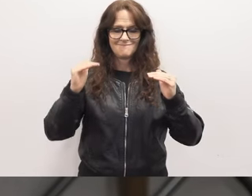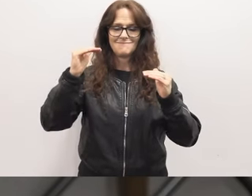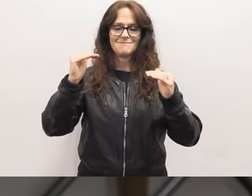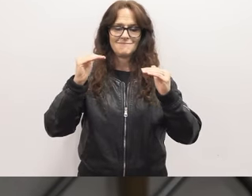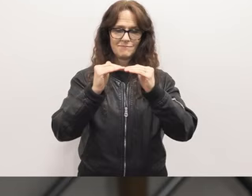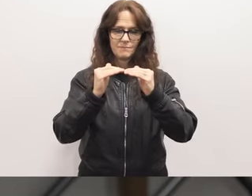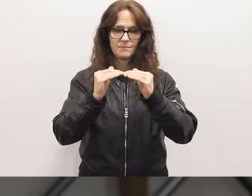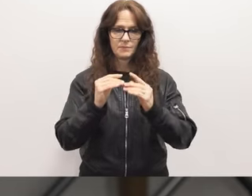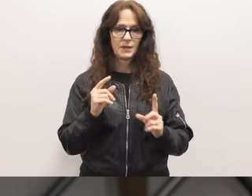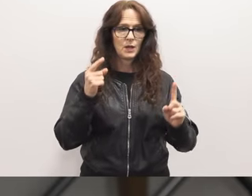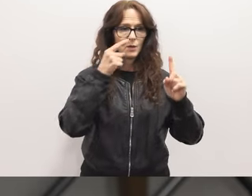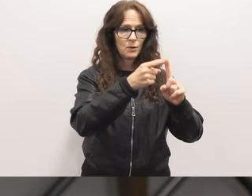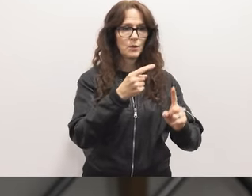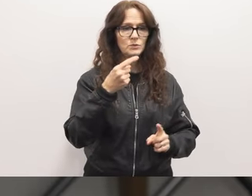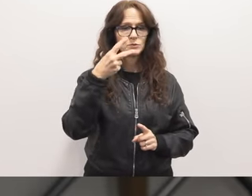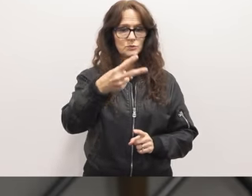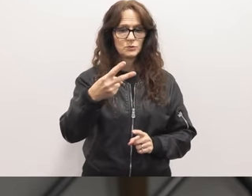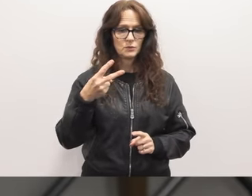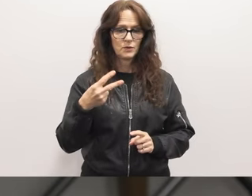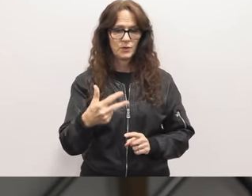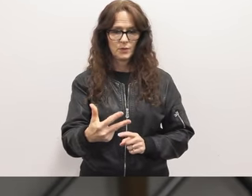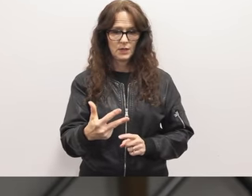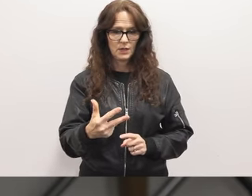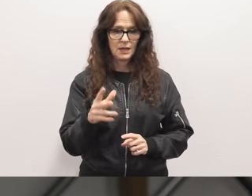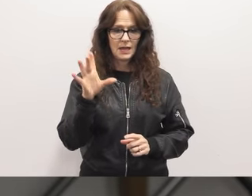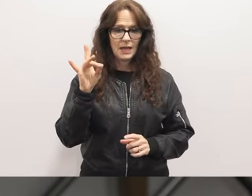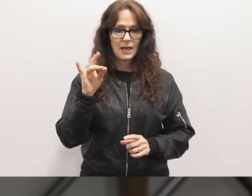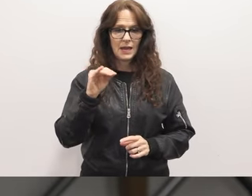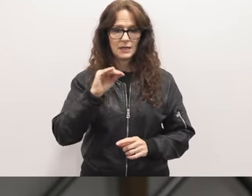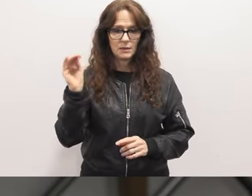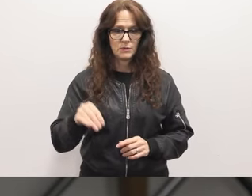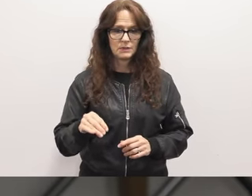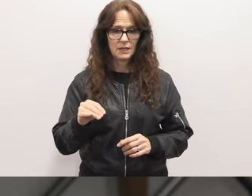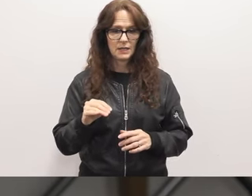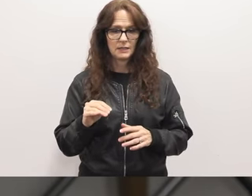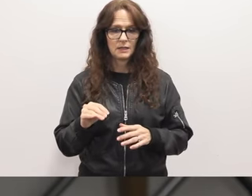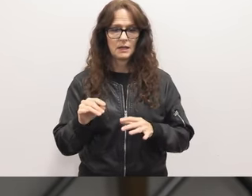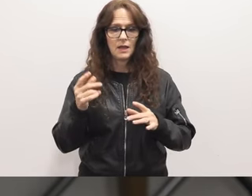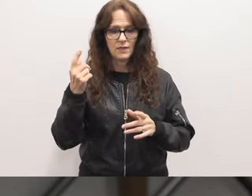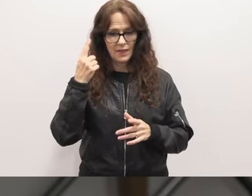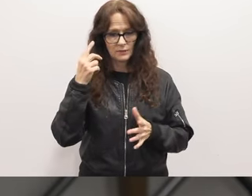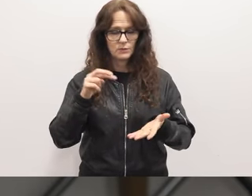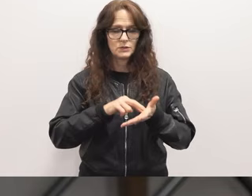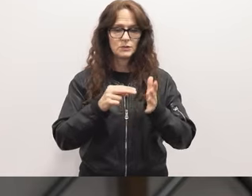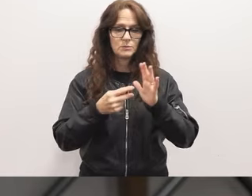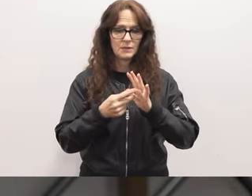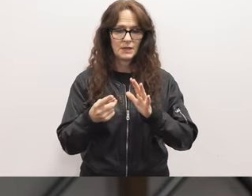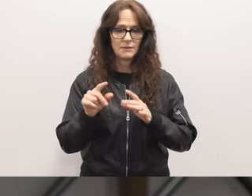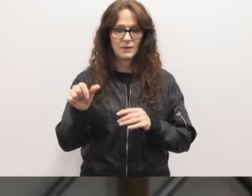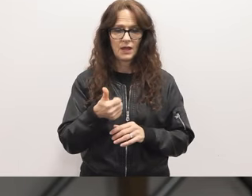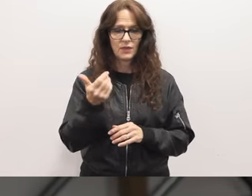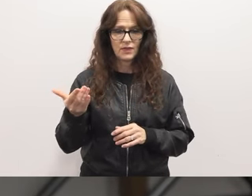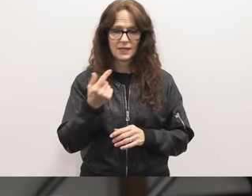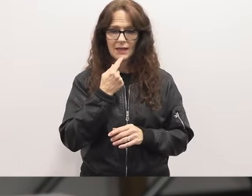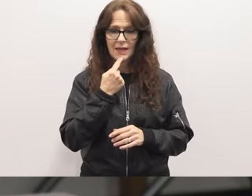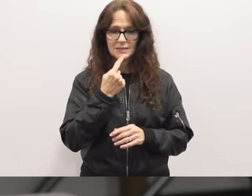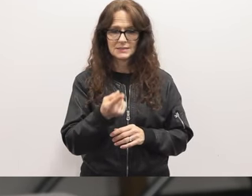that we had set 80% as the target. So that's kind of the context you're talking about. The other thing I would say, and this is hard sometimes,